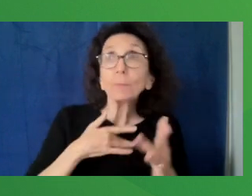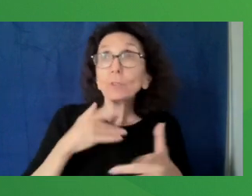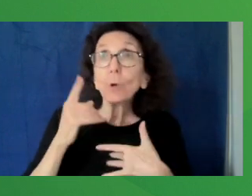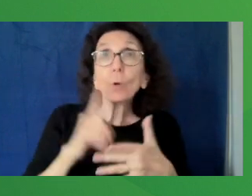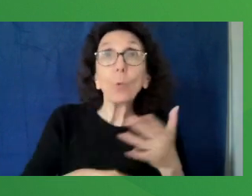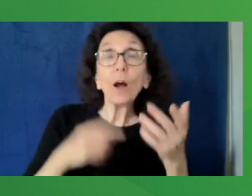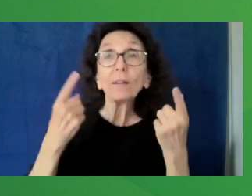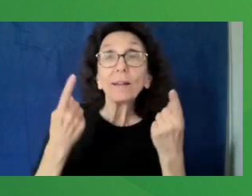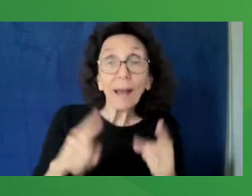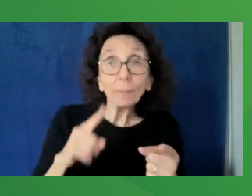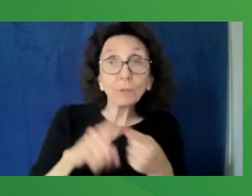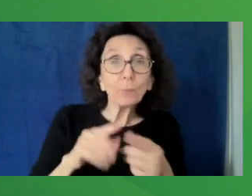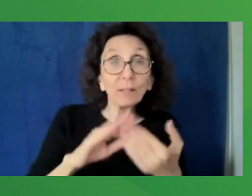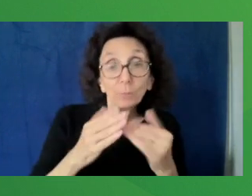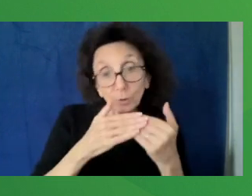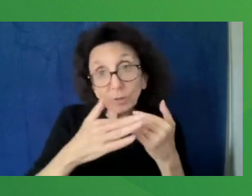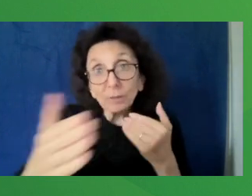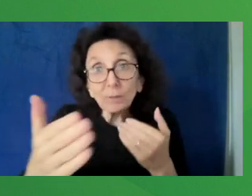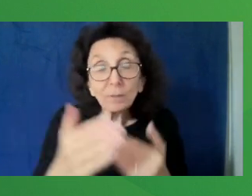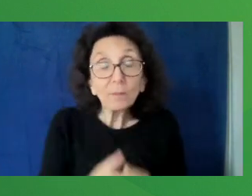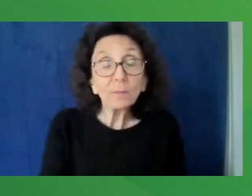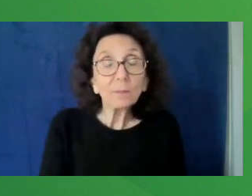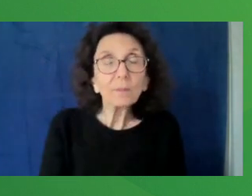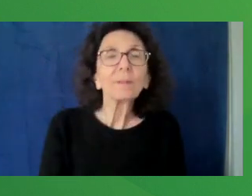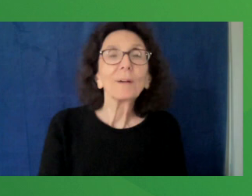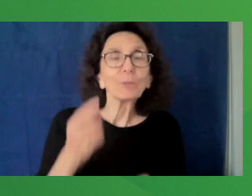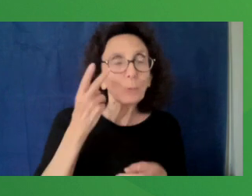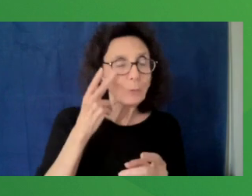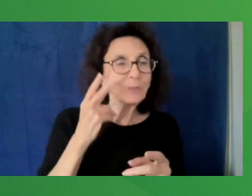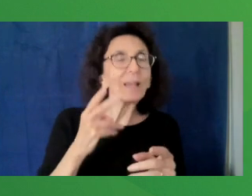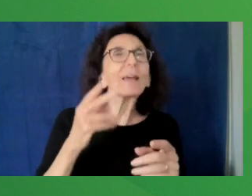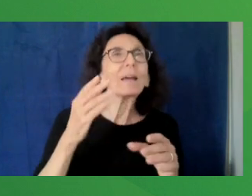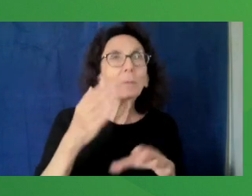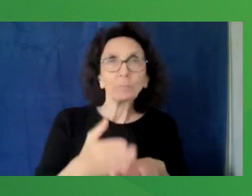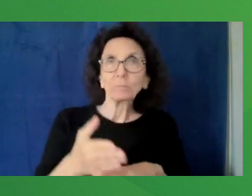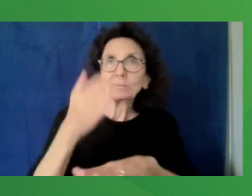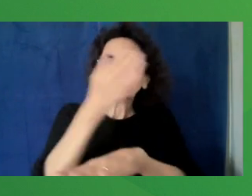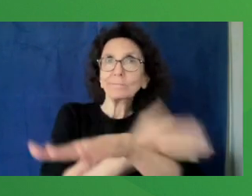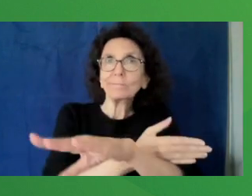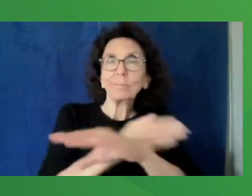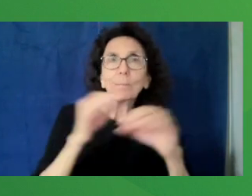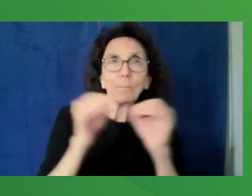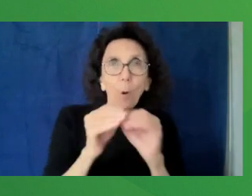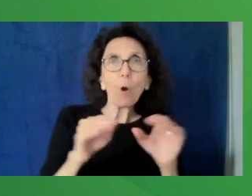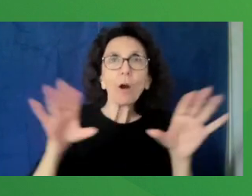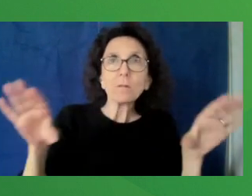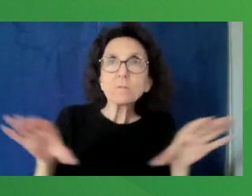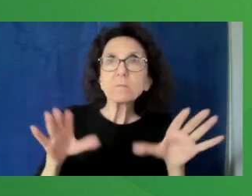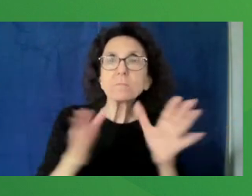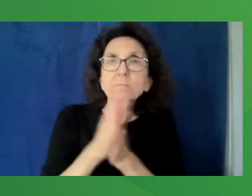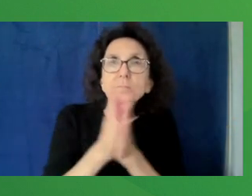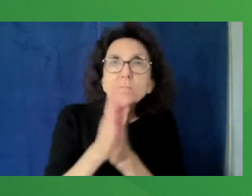So you do see a lot of positive movement in that direction. Next slide, please. Again,